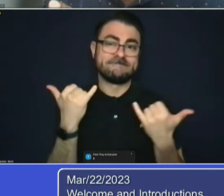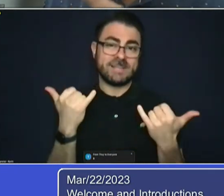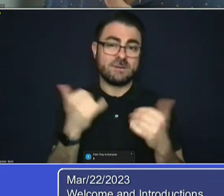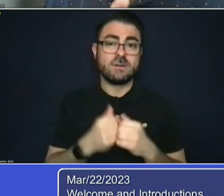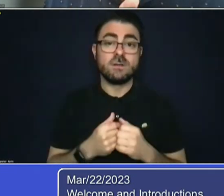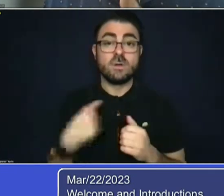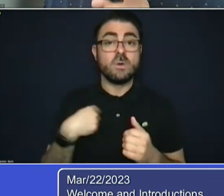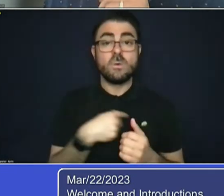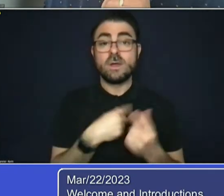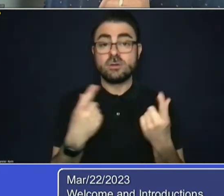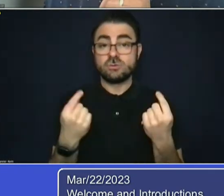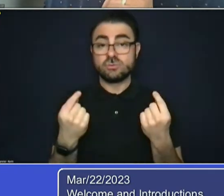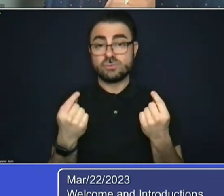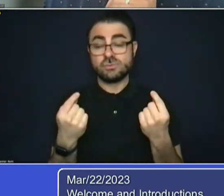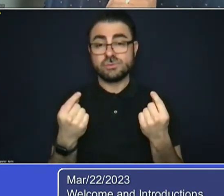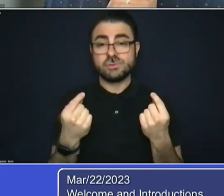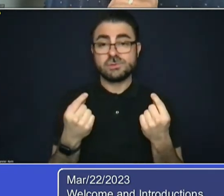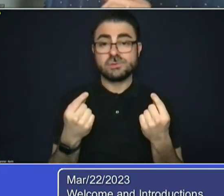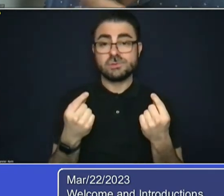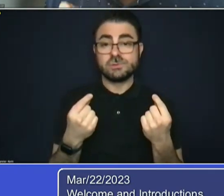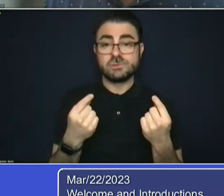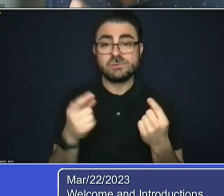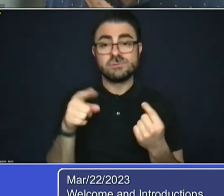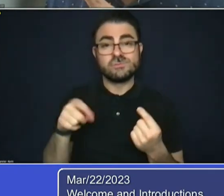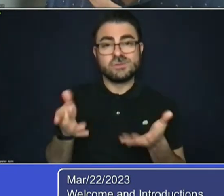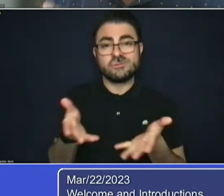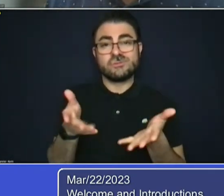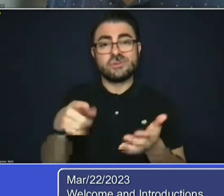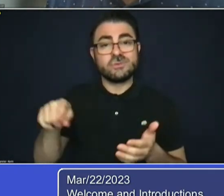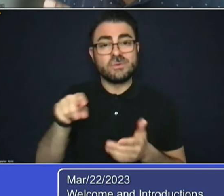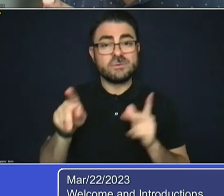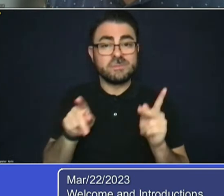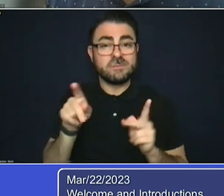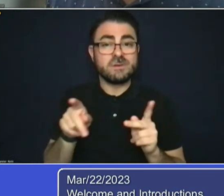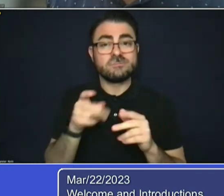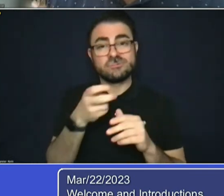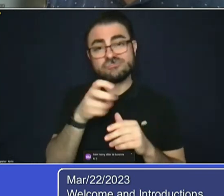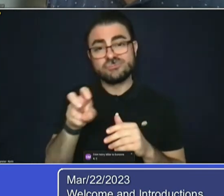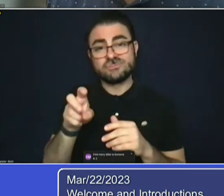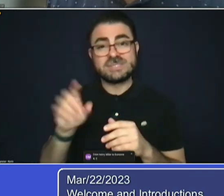UNFORTUNATELY. THIS WILL BE AN IMPORTANT LESSON